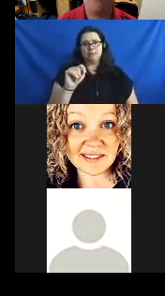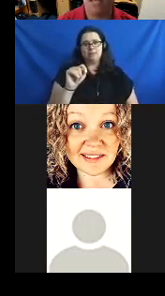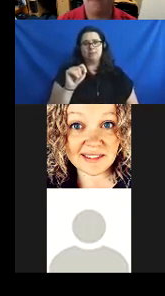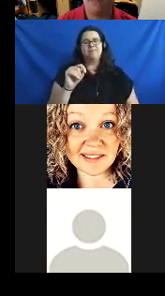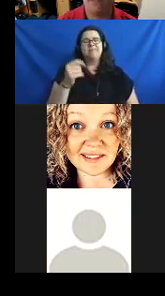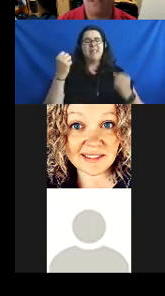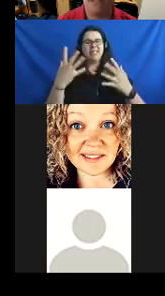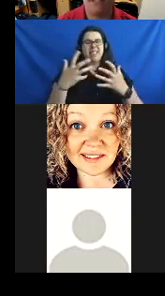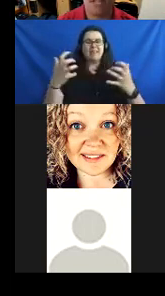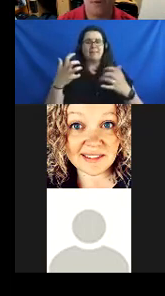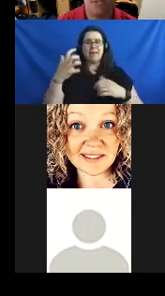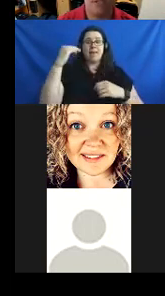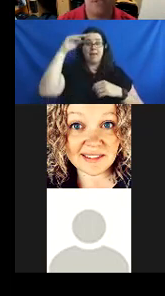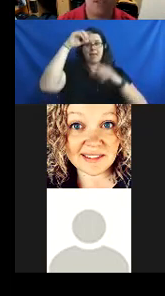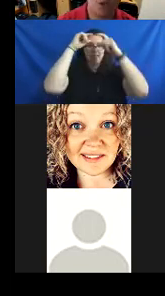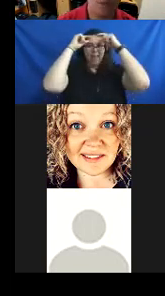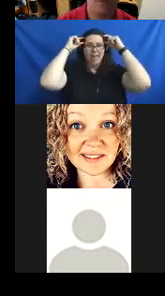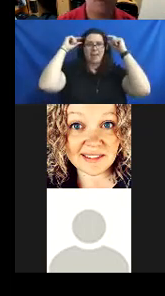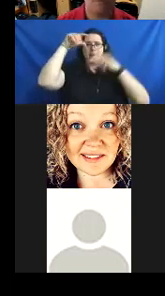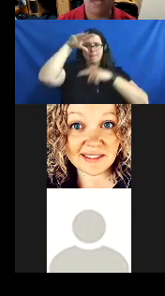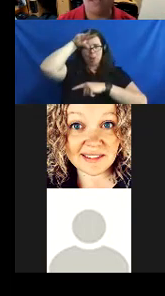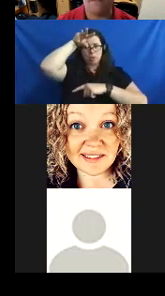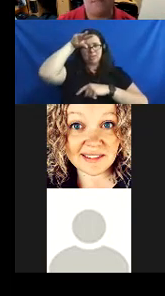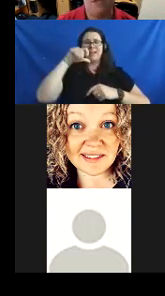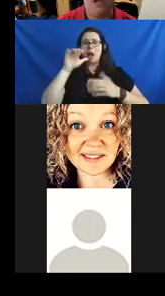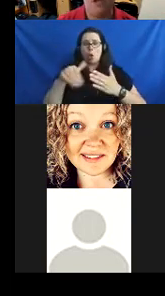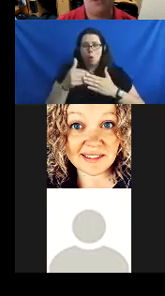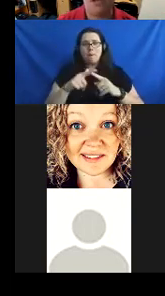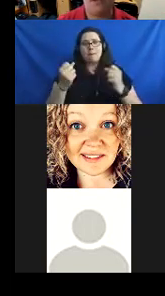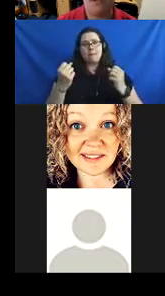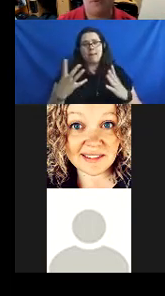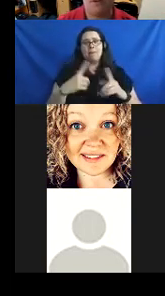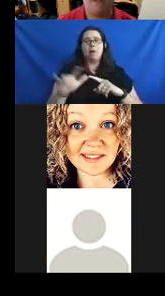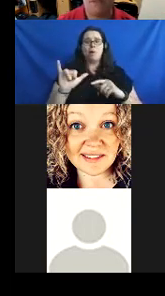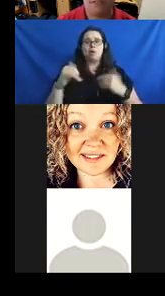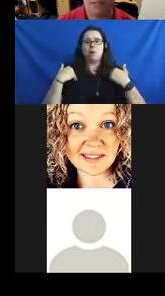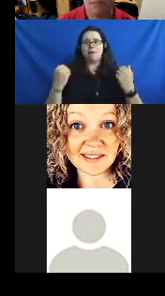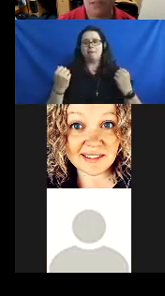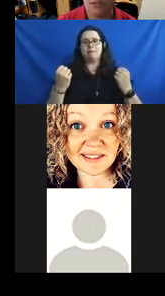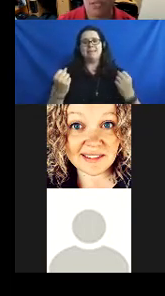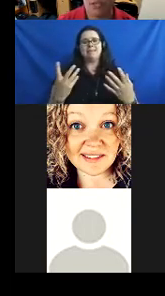A LOT OF THE HEAD-MOUNTED DEVICES -- NOT ALL, BUT MANY OF THEM HAVE A NUMBER OF THE SAME FEATURES YOU WOULD FIND